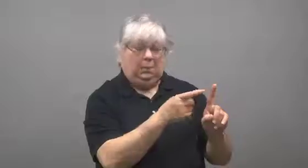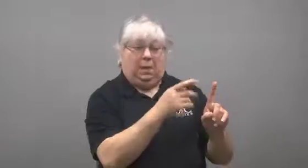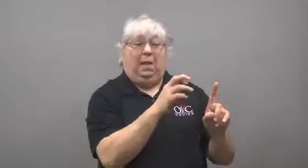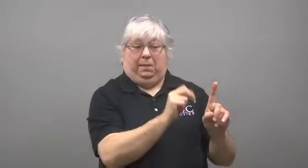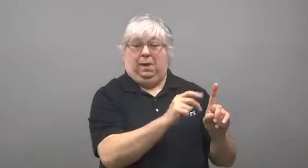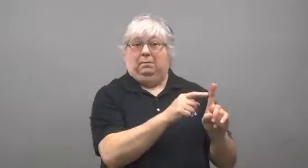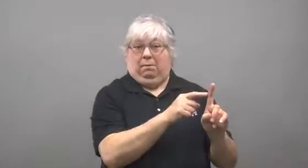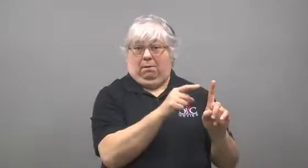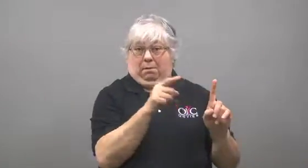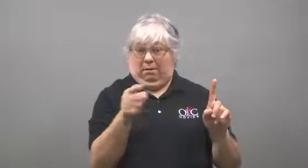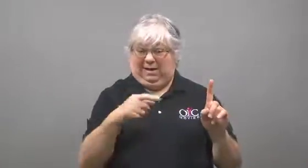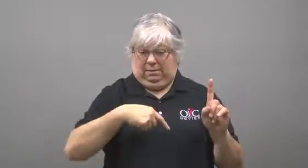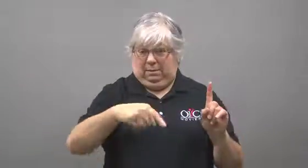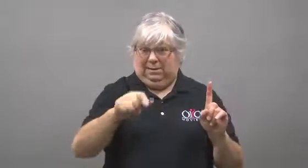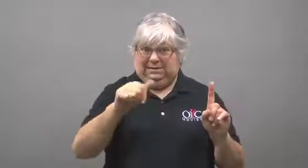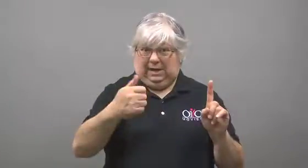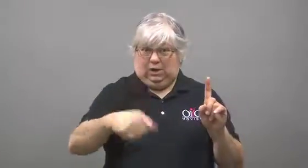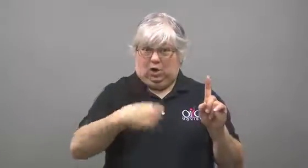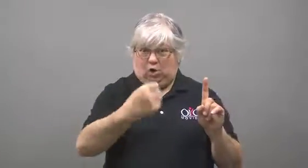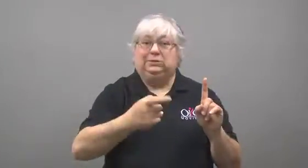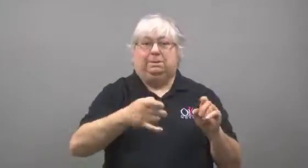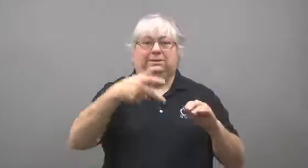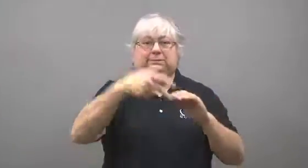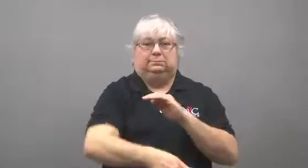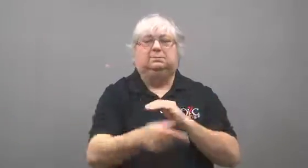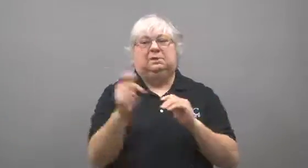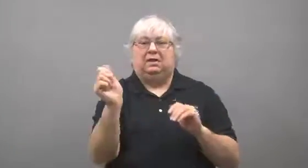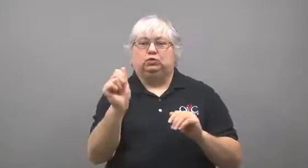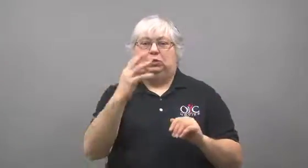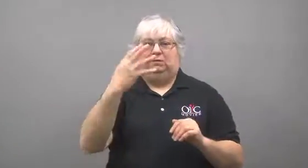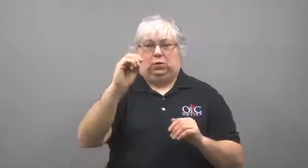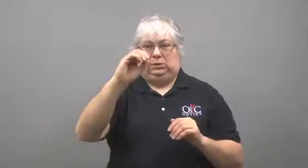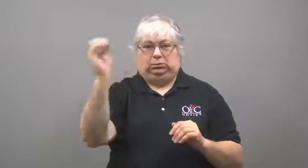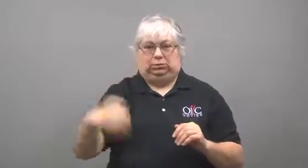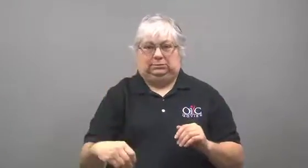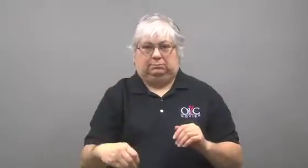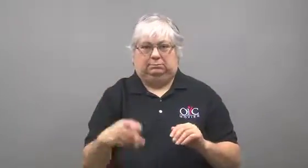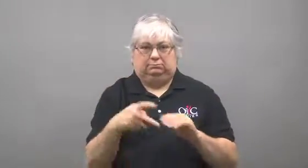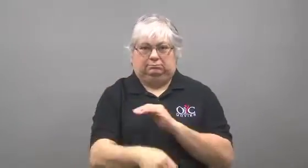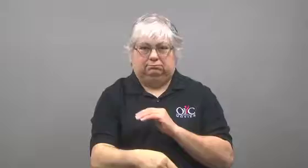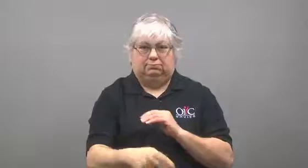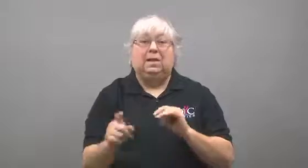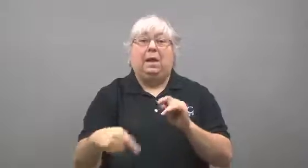Then over the next decade, those levels must by reduced by 40 percent.